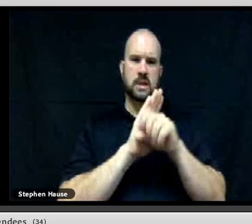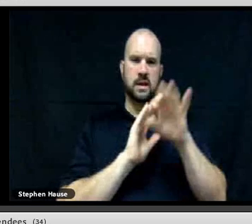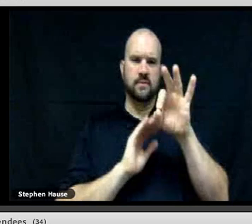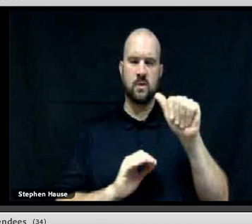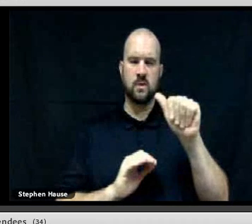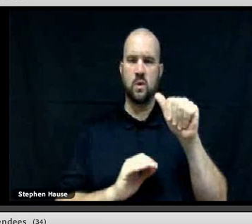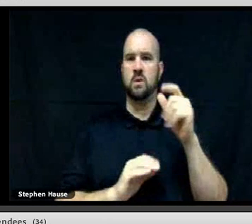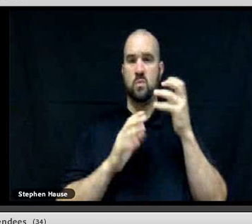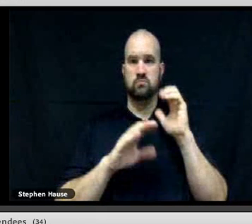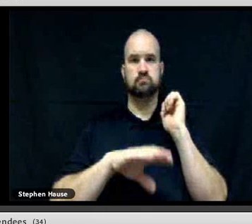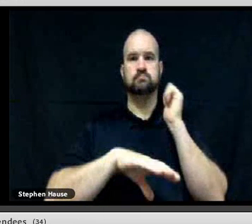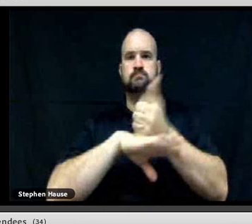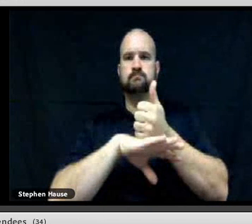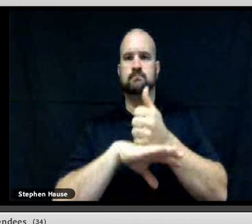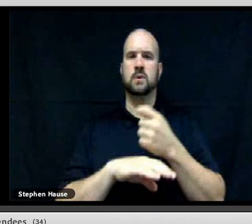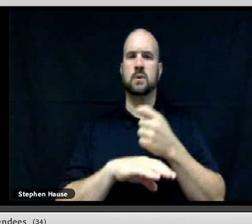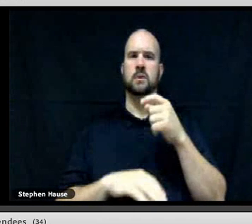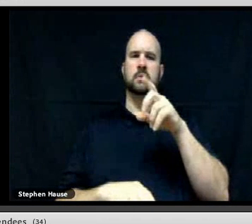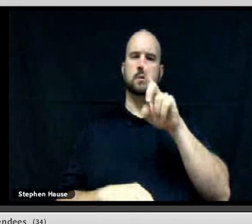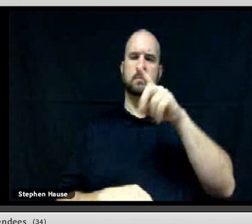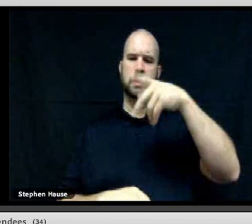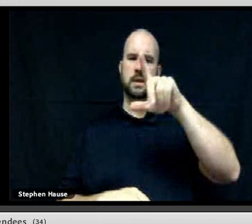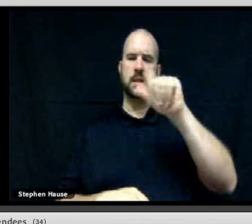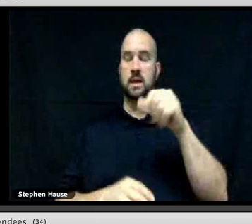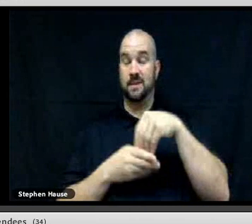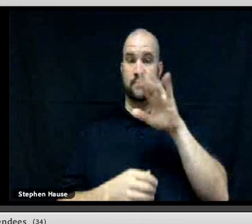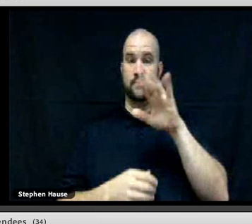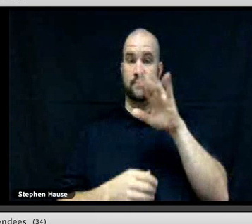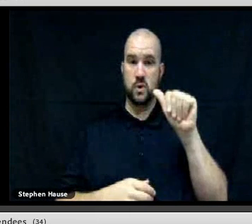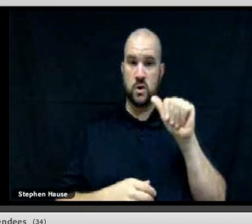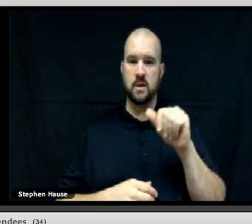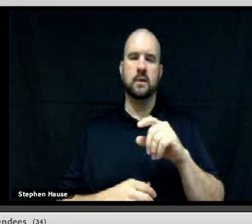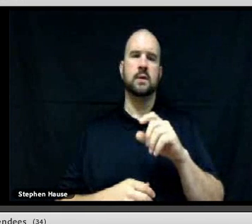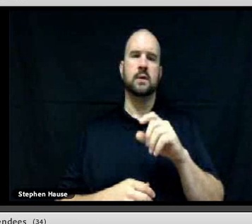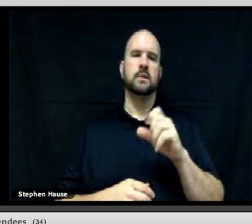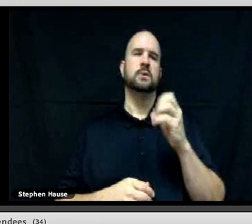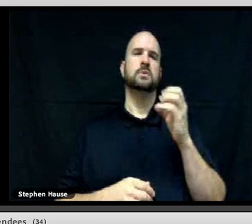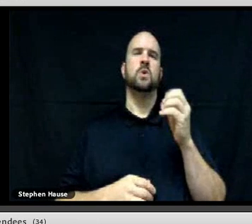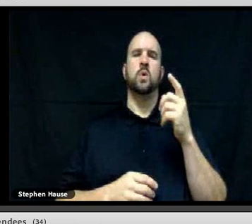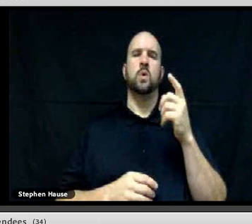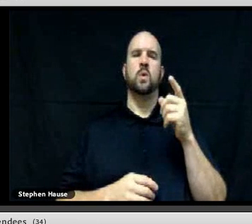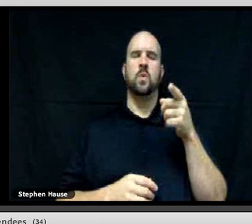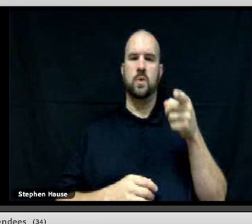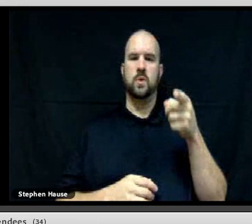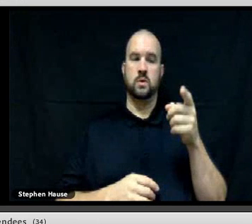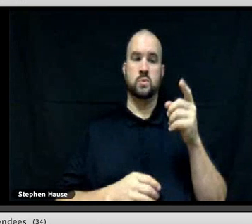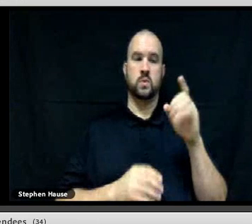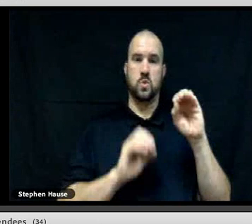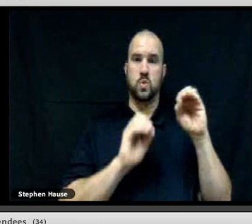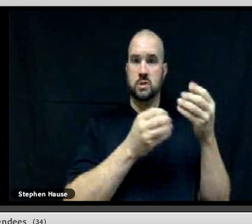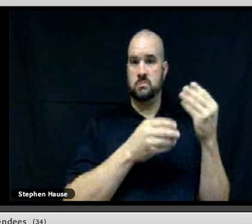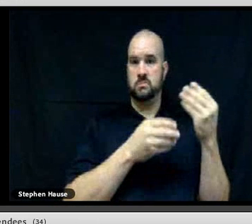Um, for example, the Division of Library and Information Services did provide funding for our membership to the DPLA